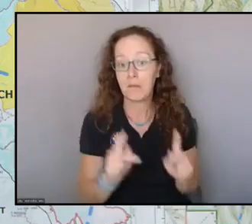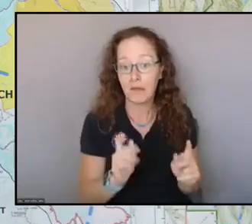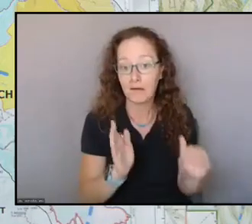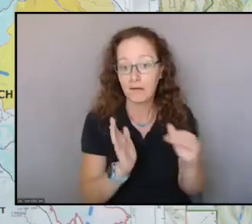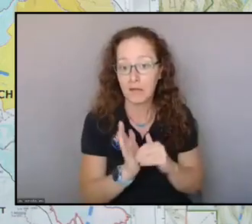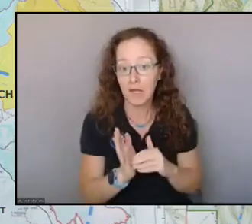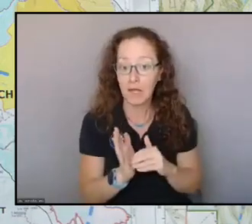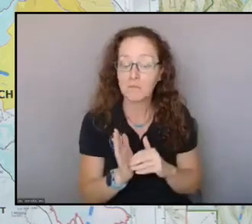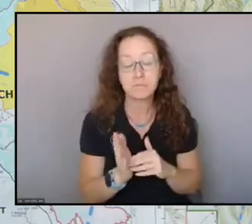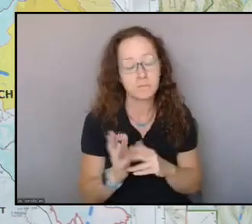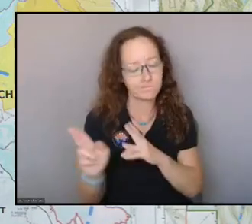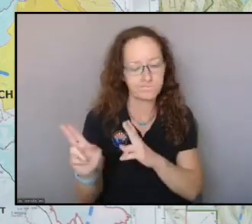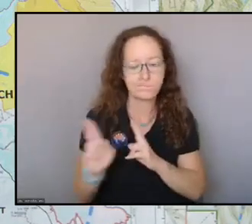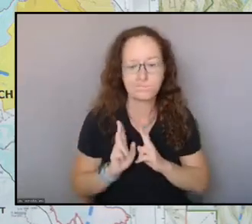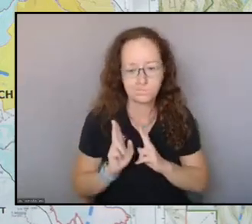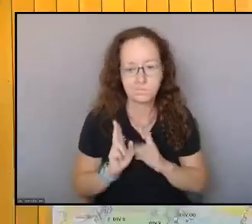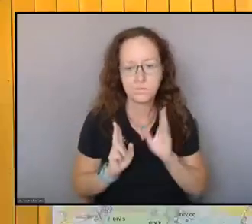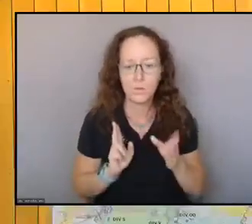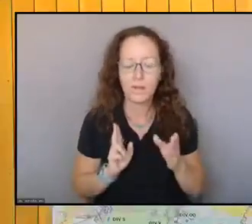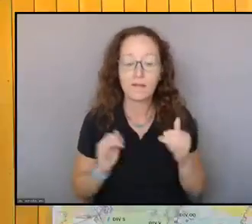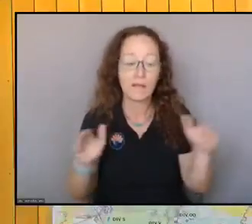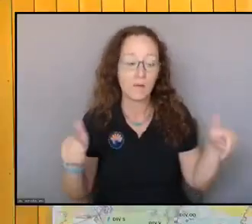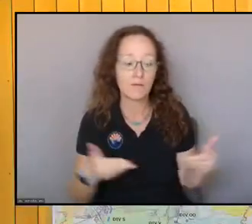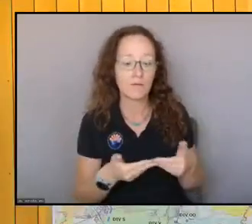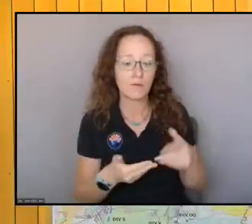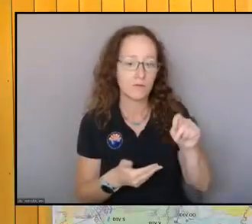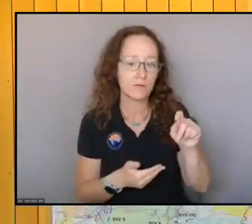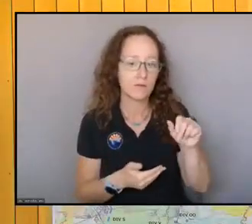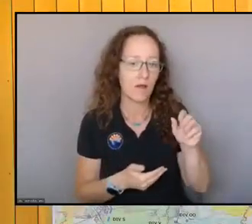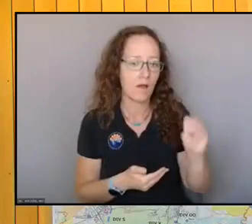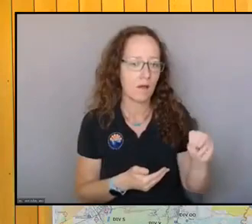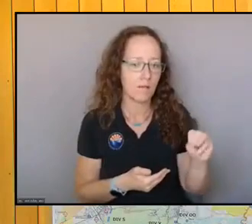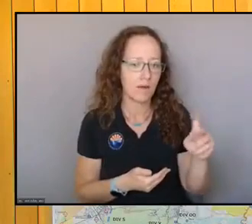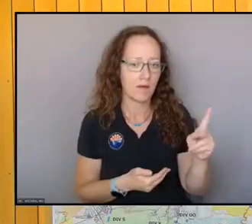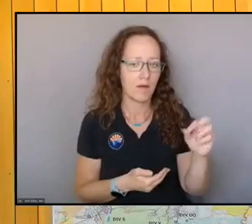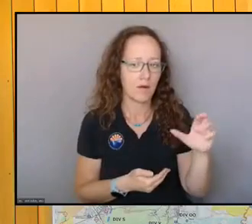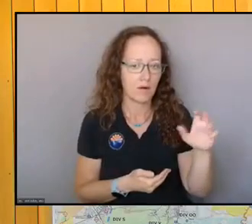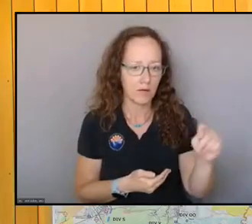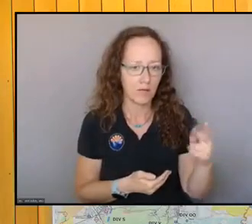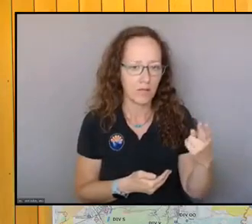HONORED. WITH THAT, I'LL INTRODUCE TOM KIRTH, THE INCIDENT